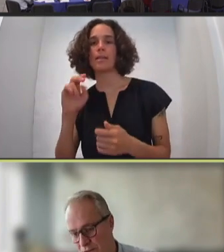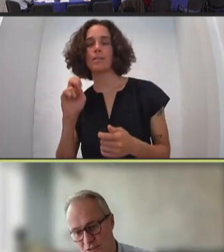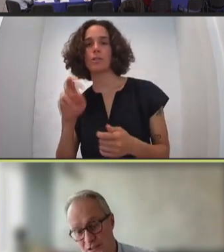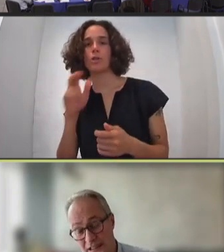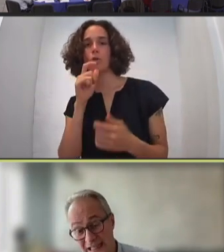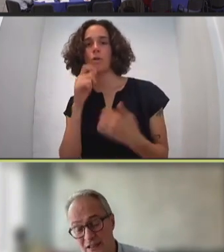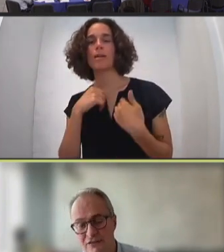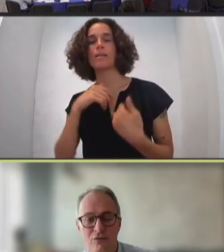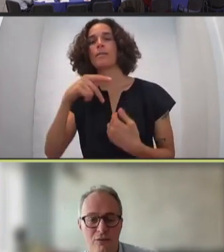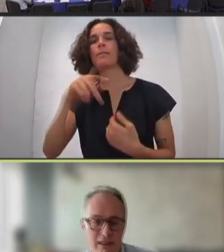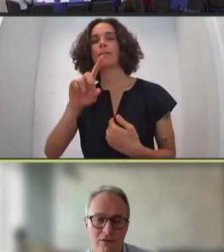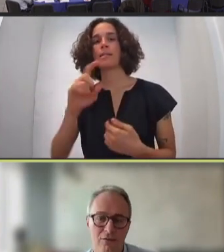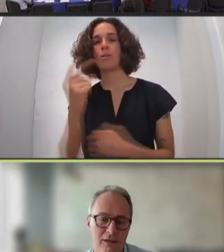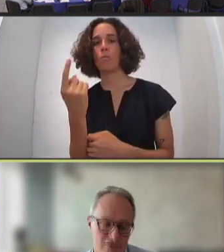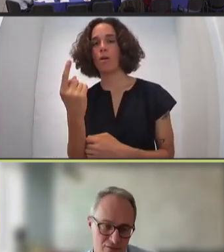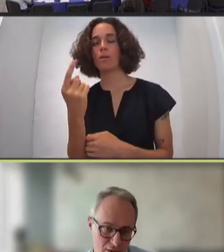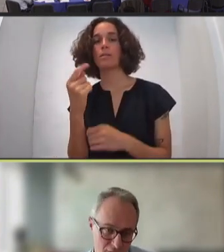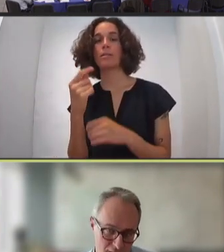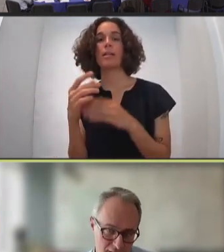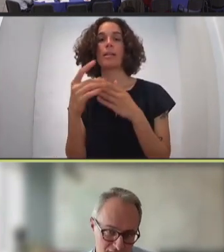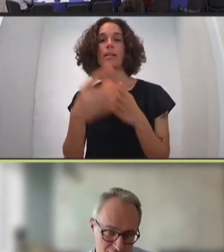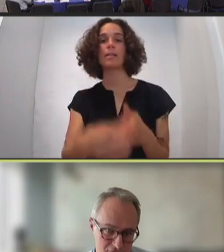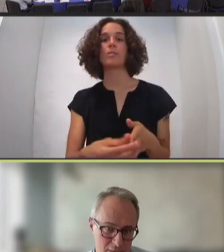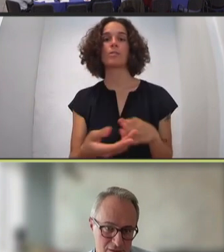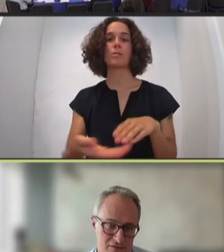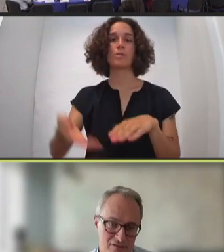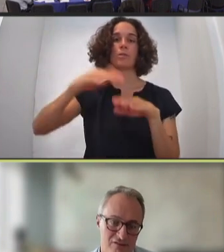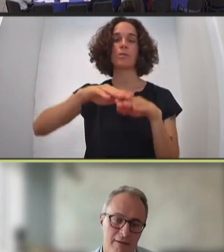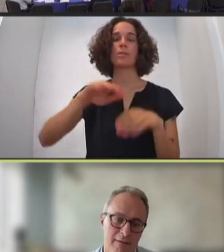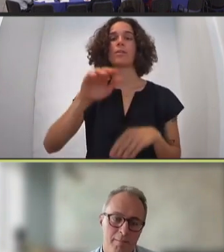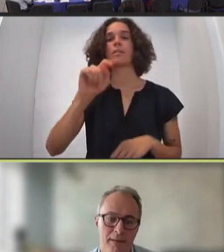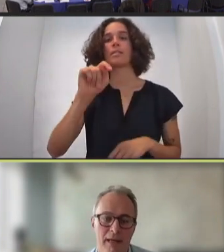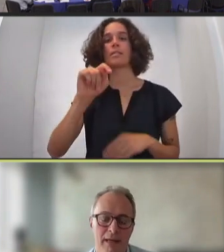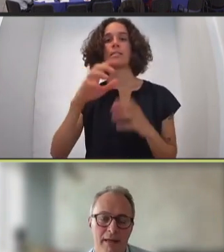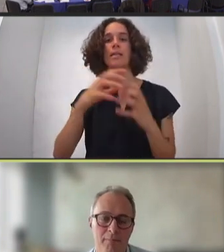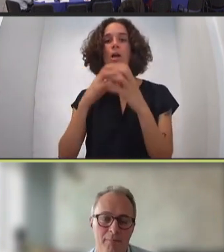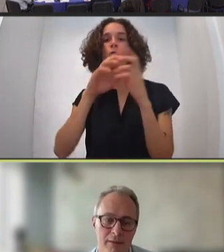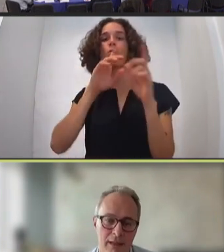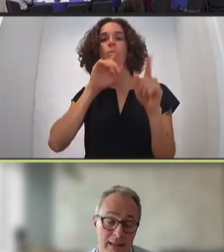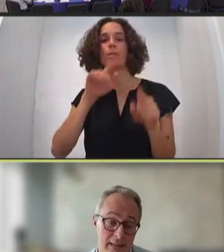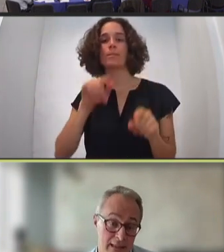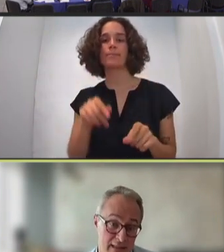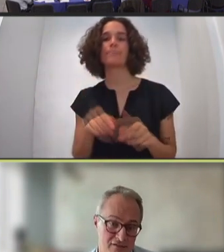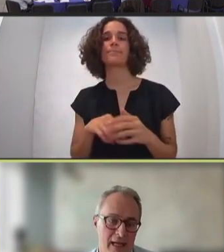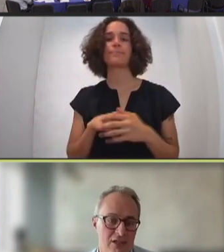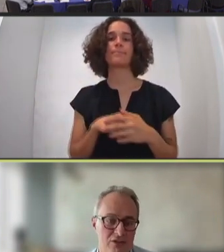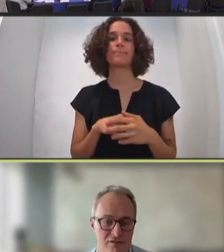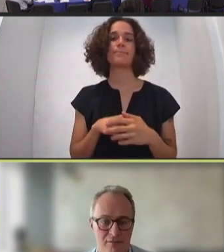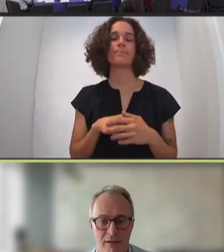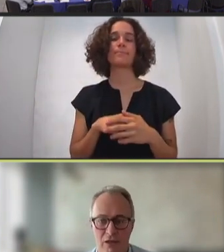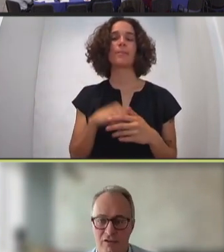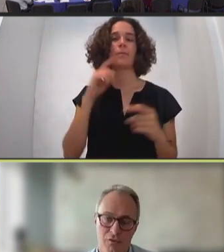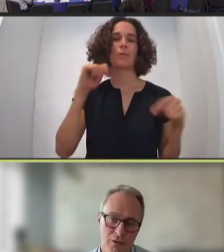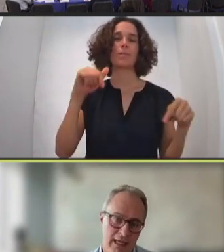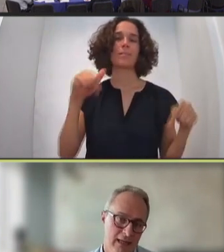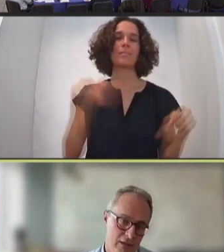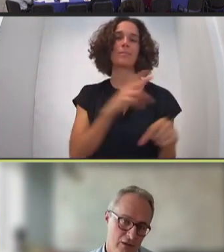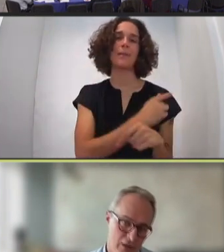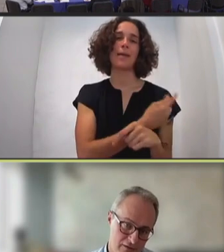which leads to the increase of the T cell responses in these patients. So, again, not